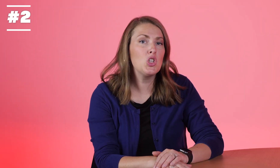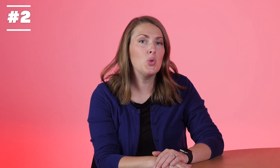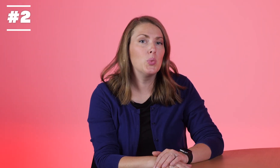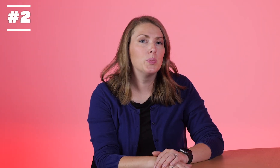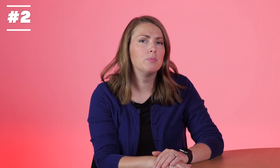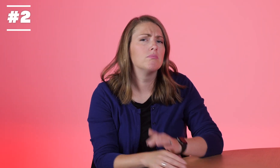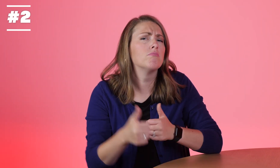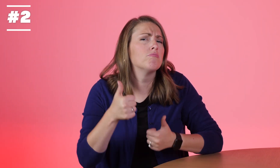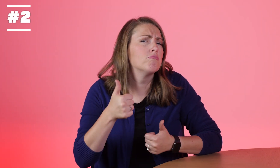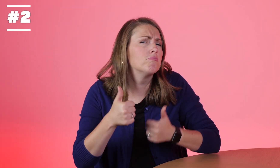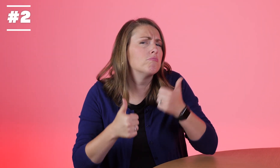number two